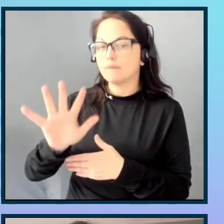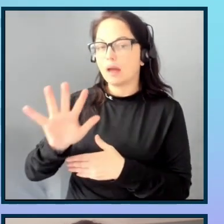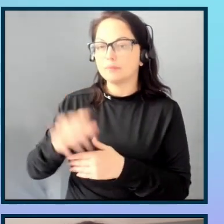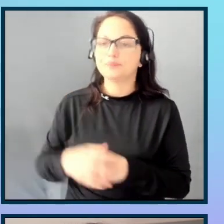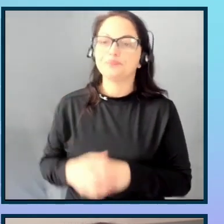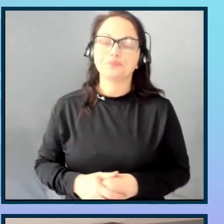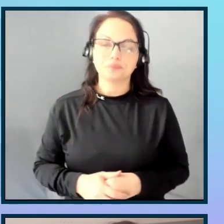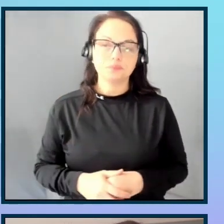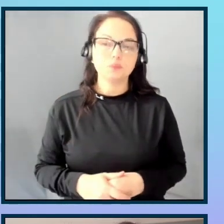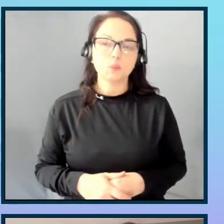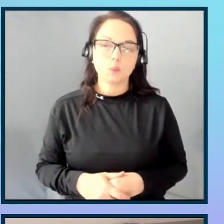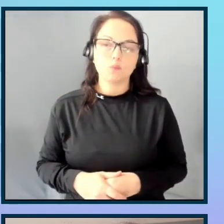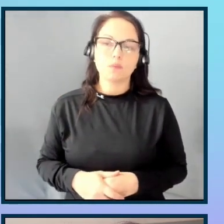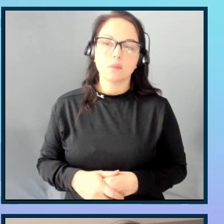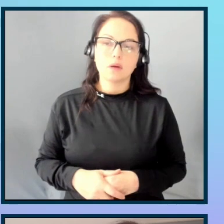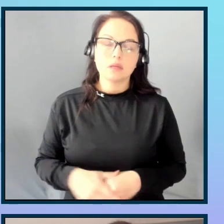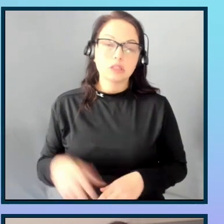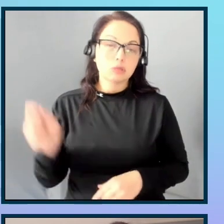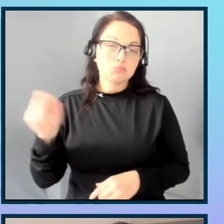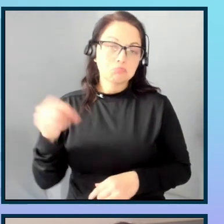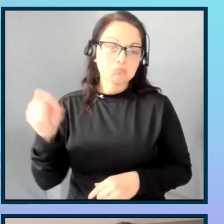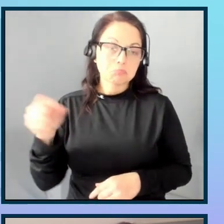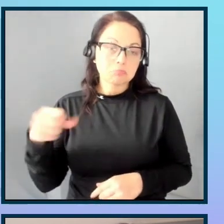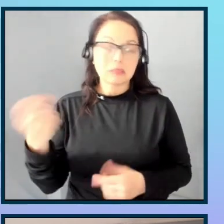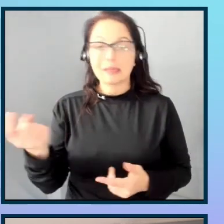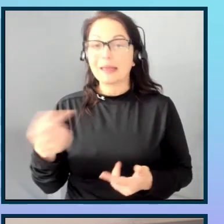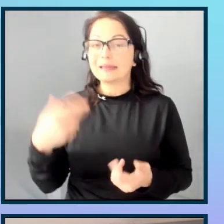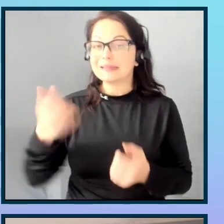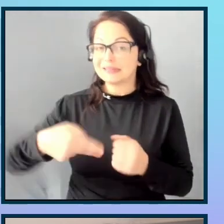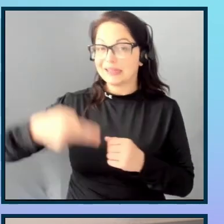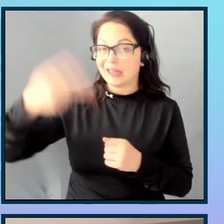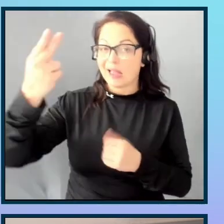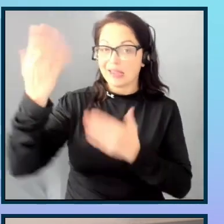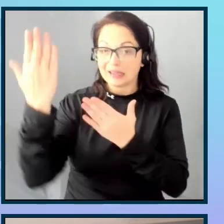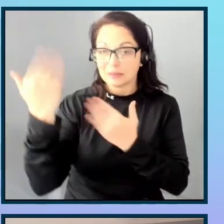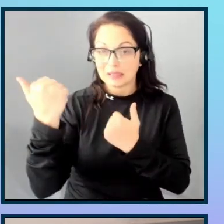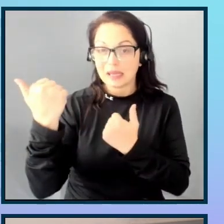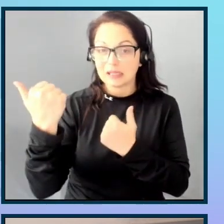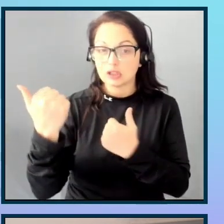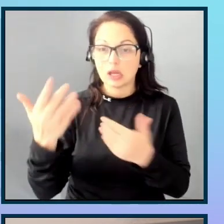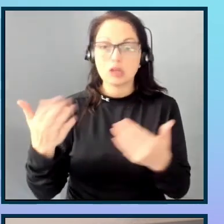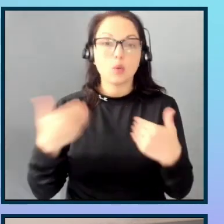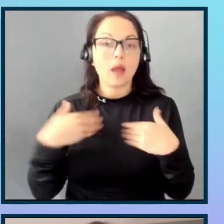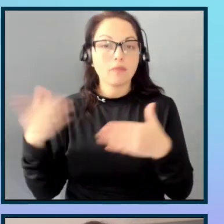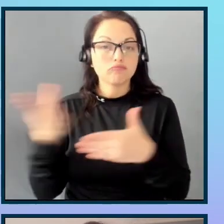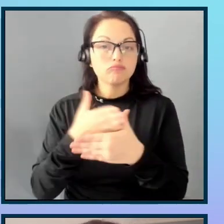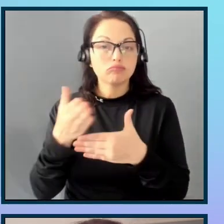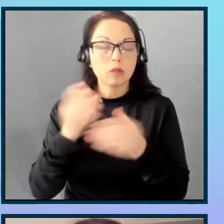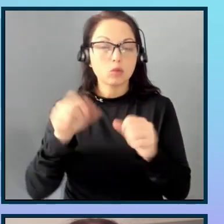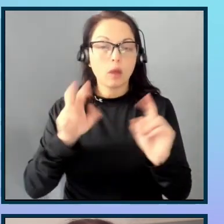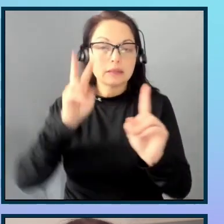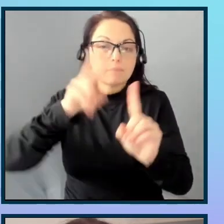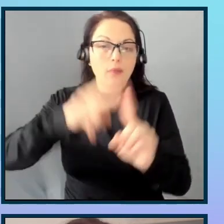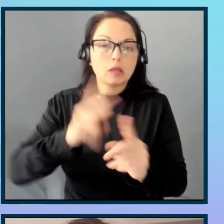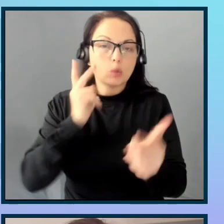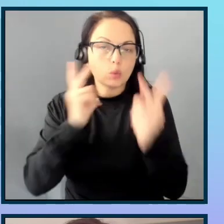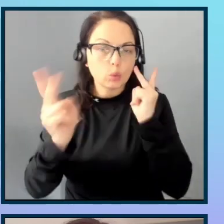So it does set the bar reasonably high. It creates a scale that you can apply. So you can see how well your organization